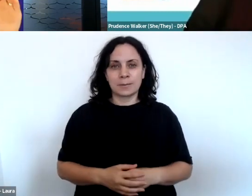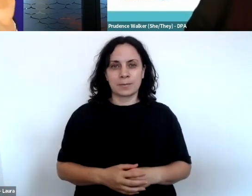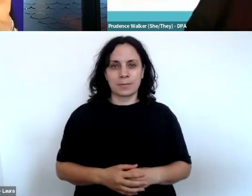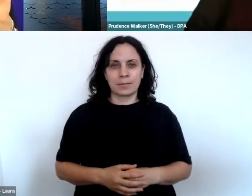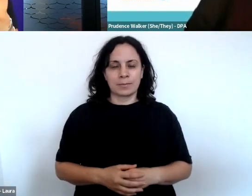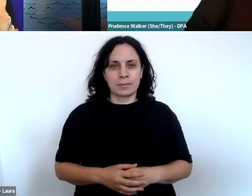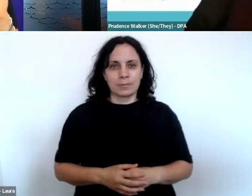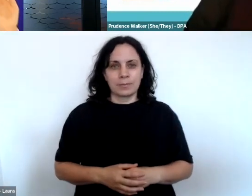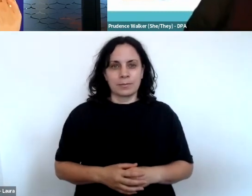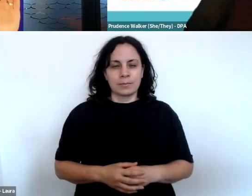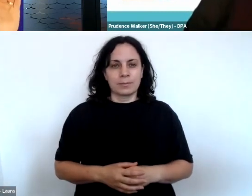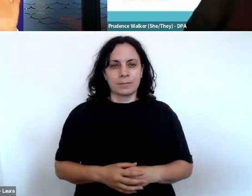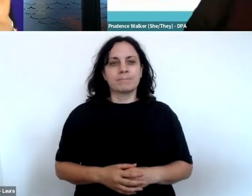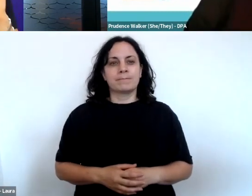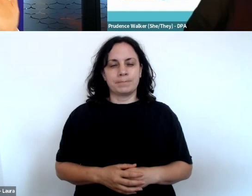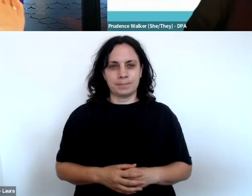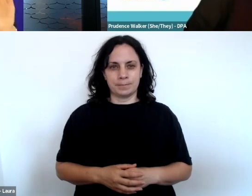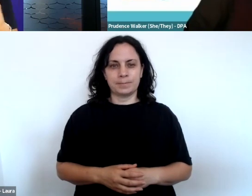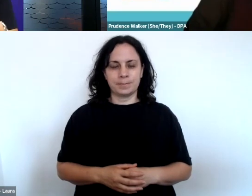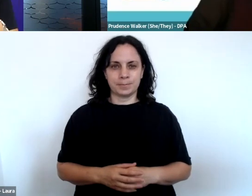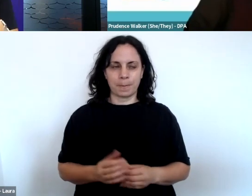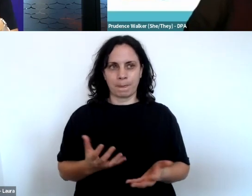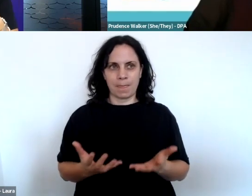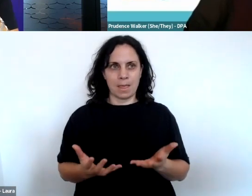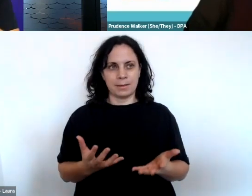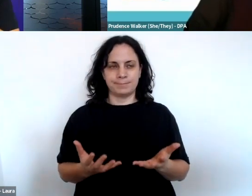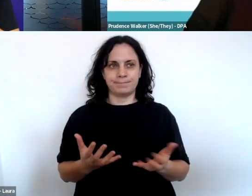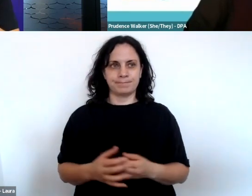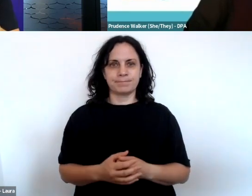there’s a couple of ways to talk about Enabling Good Lives.